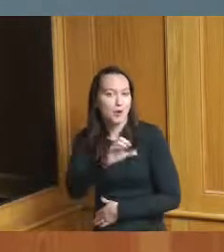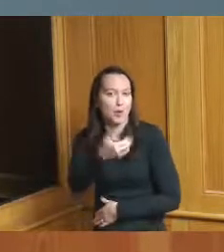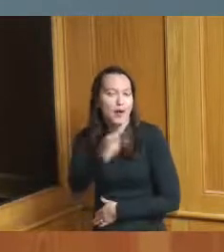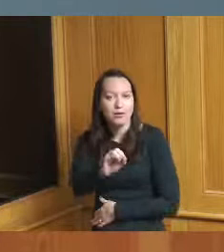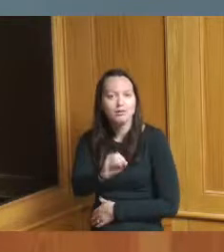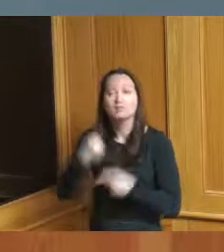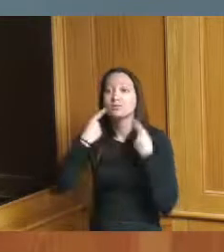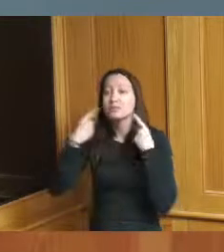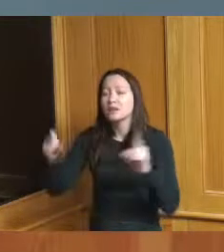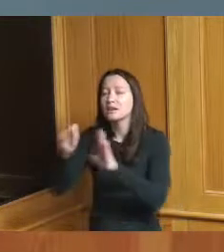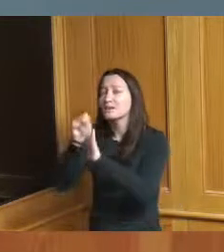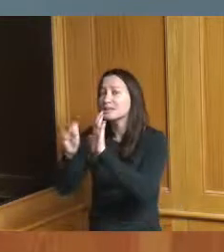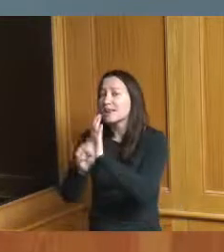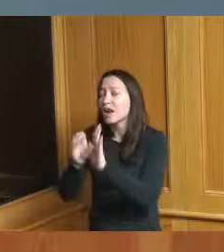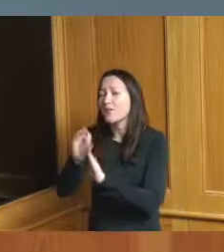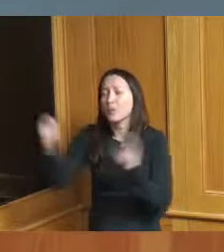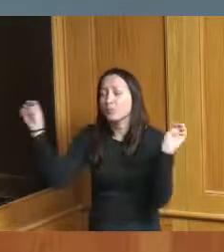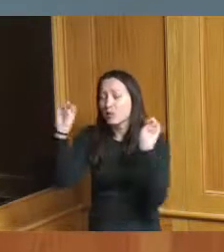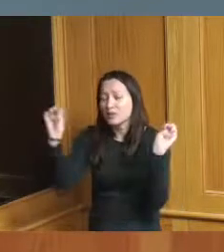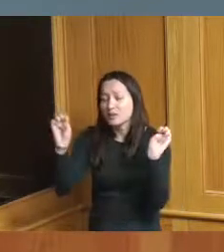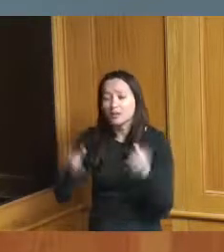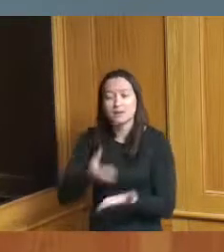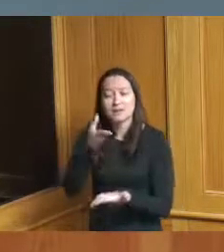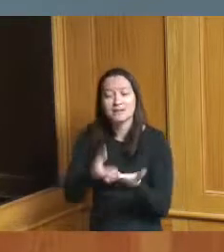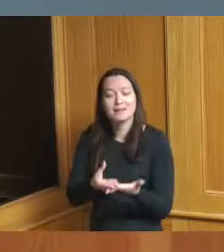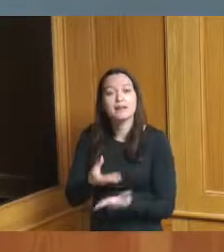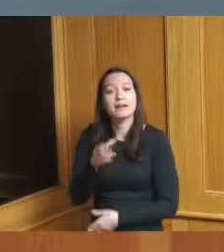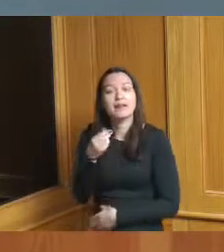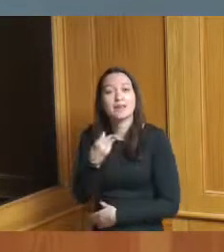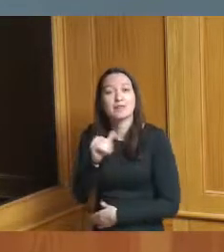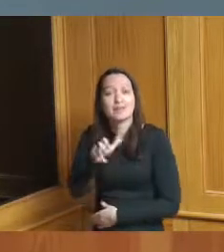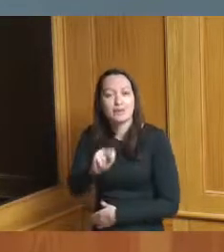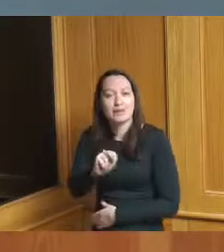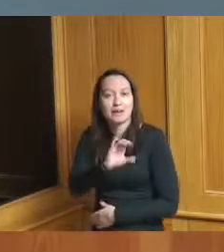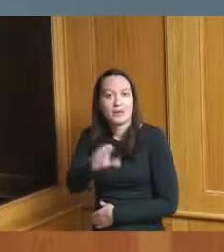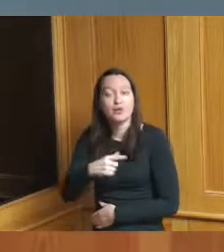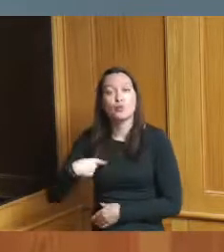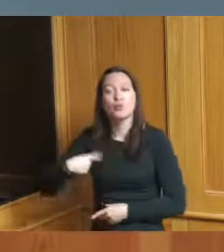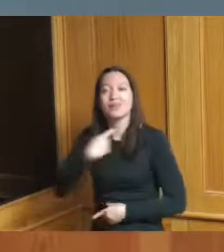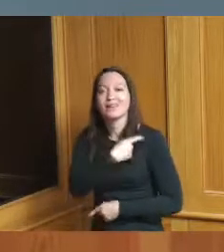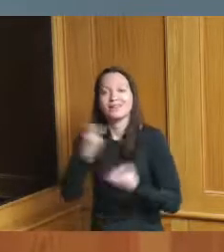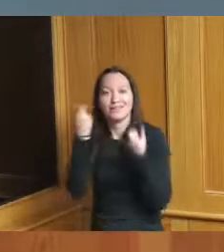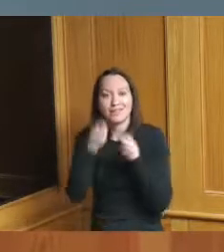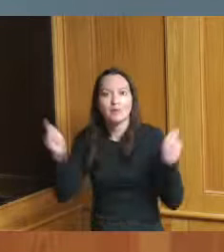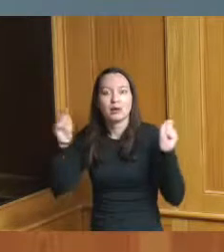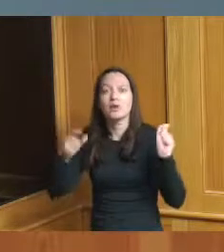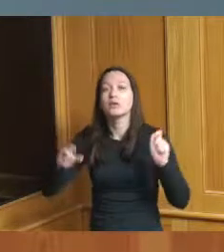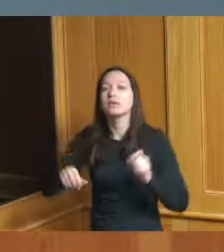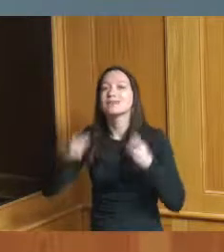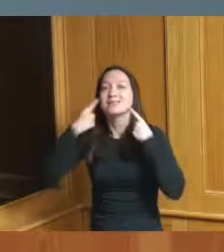declares a state of emergency exists in Hamilton County and that we hereby invoke and declare that